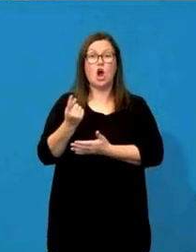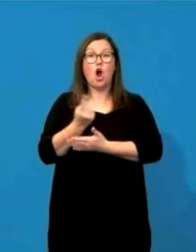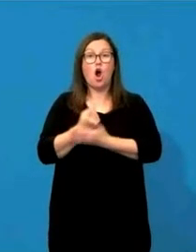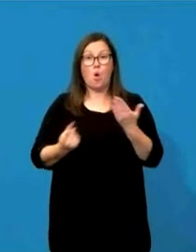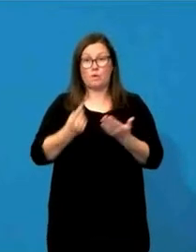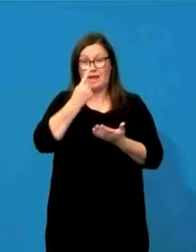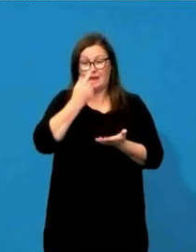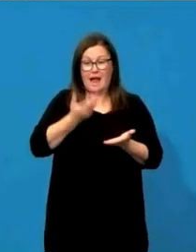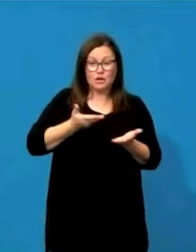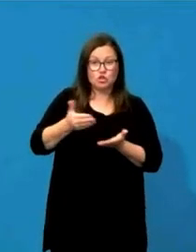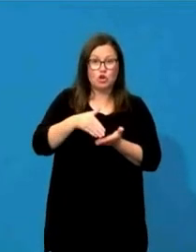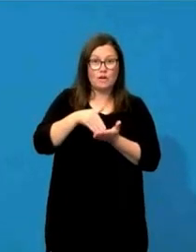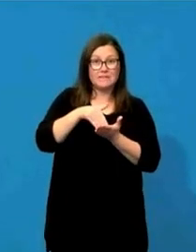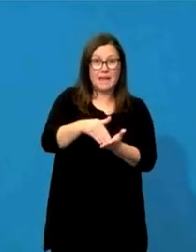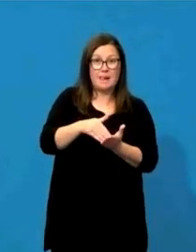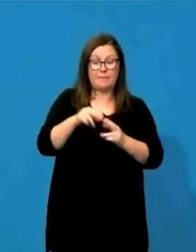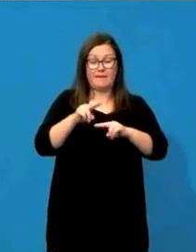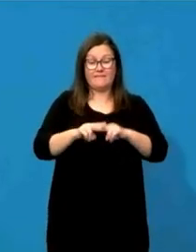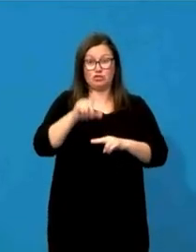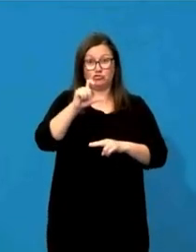got communities further out that's missing out on a service.